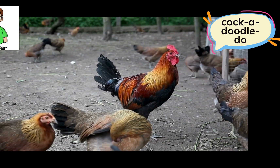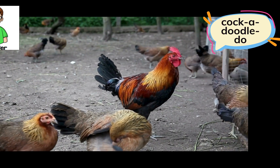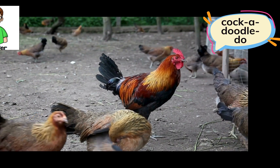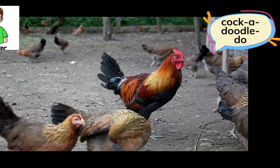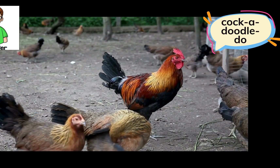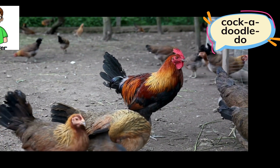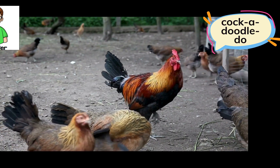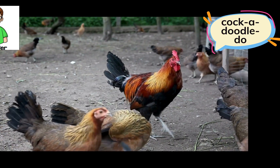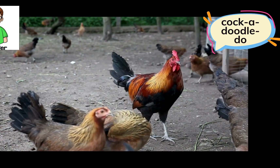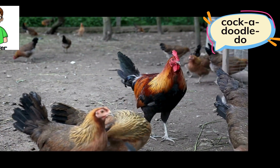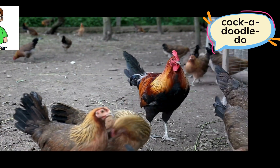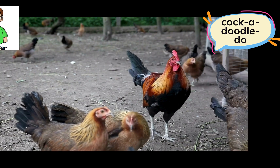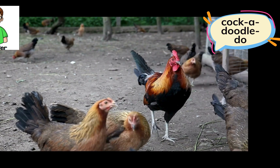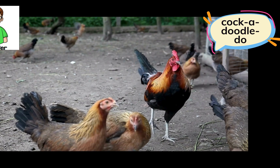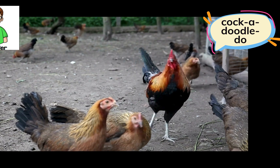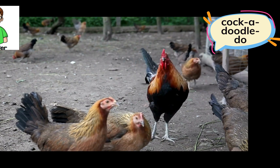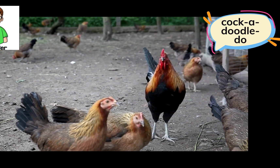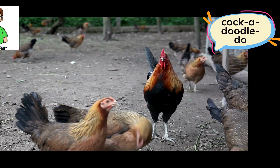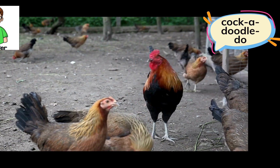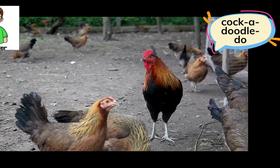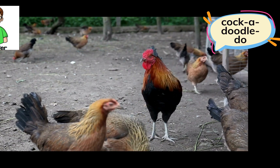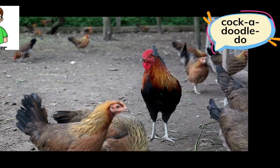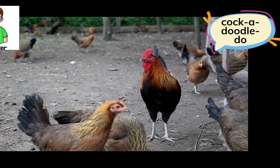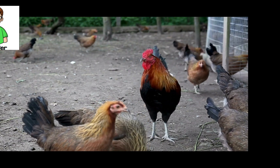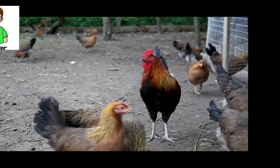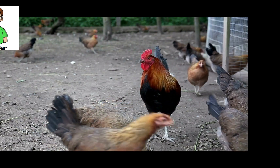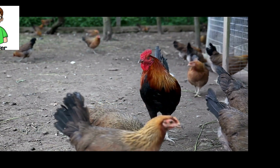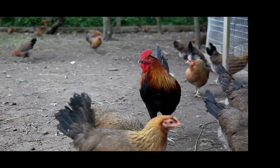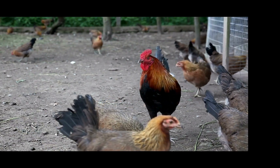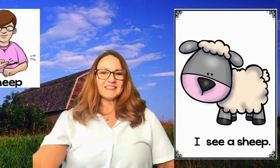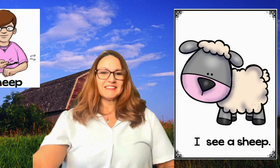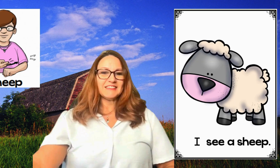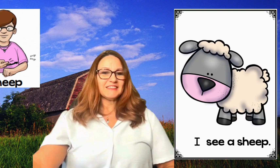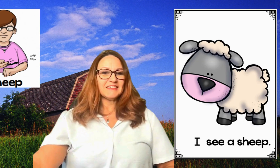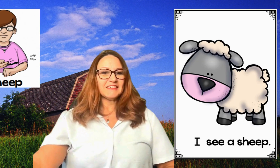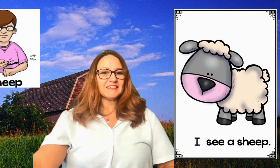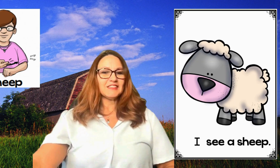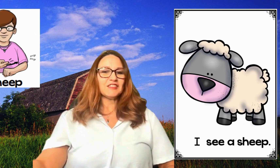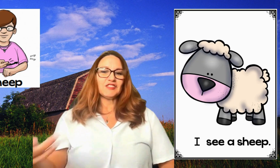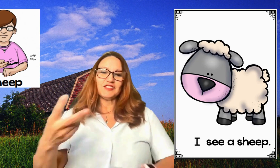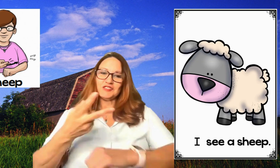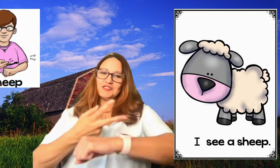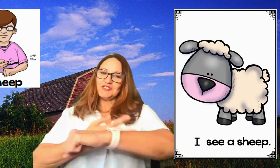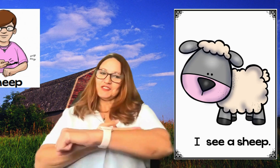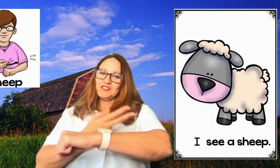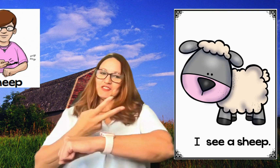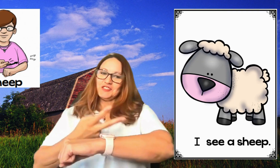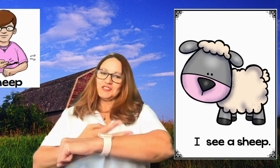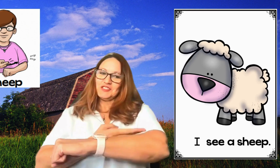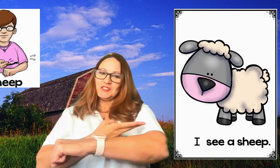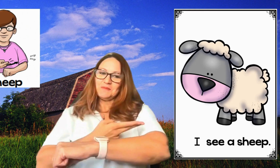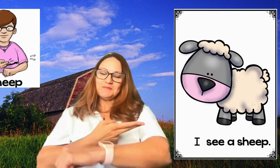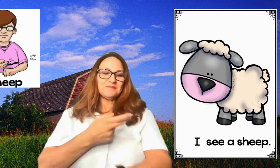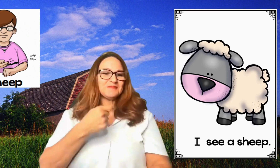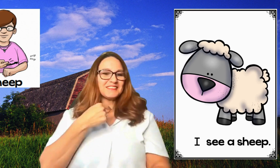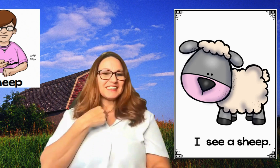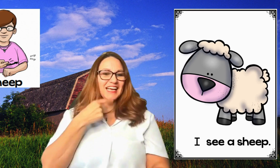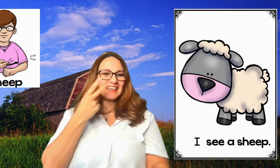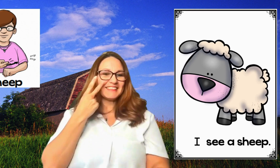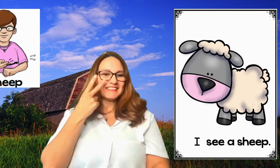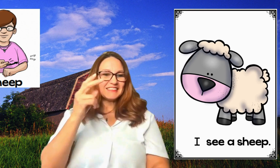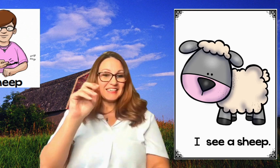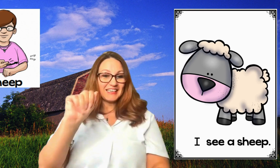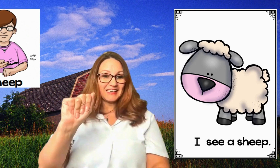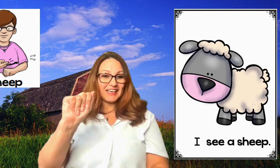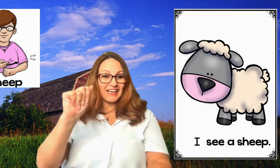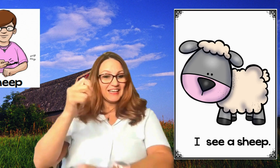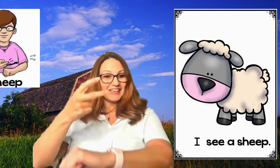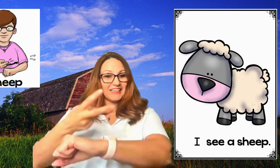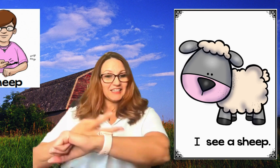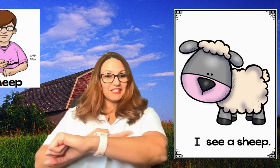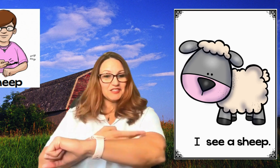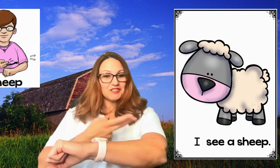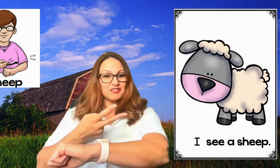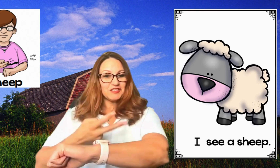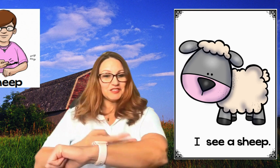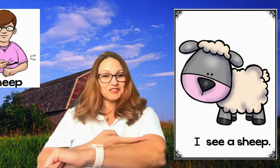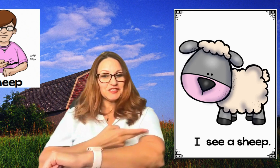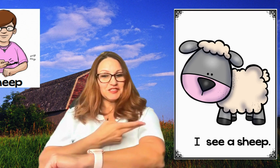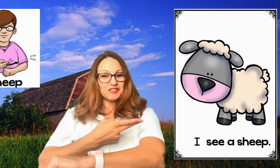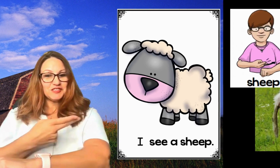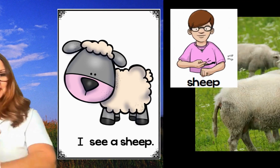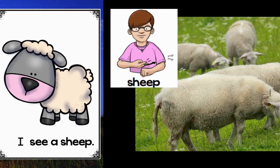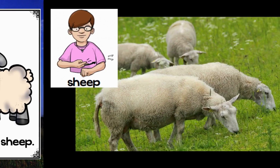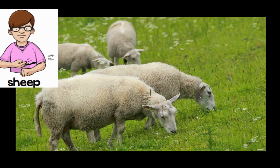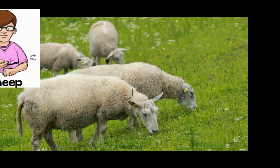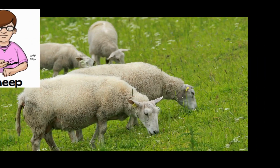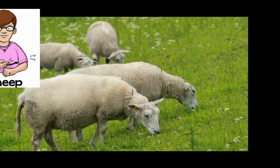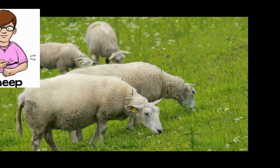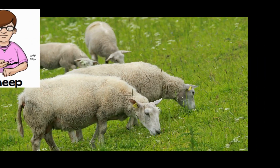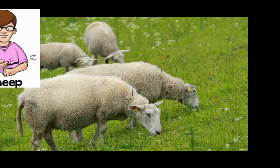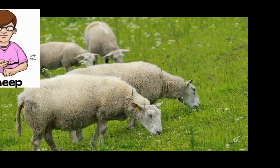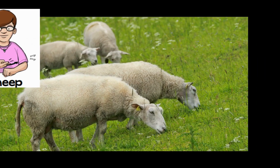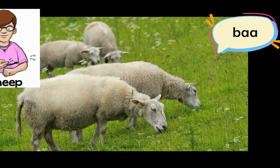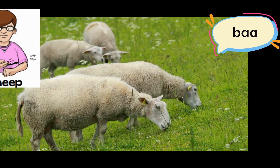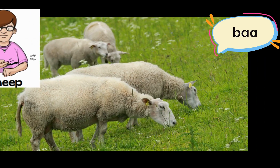rooster sheep I see a sheep